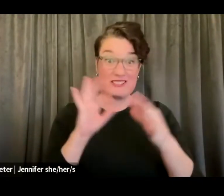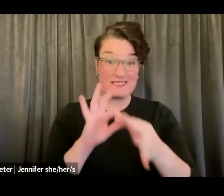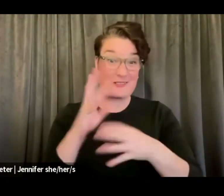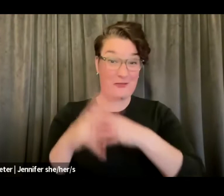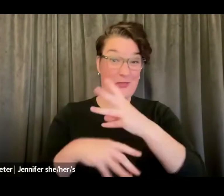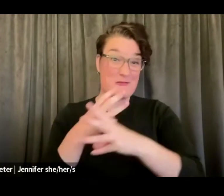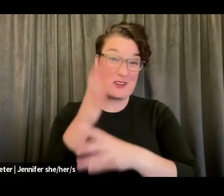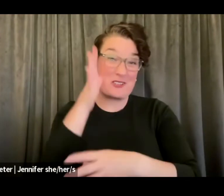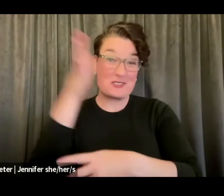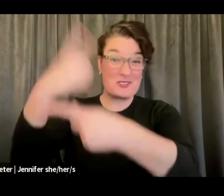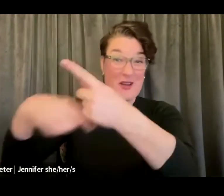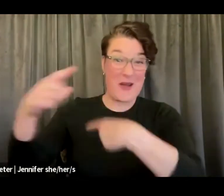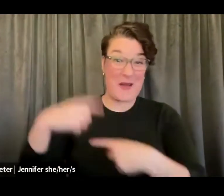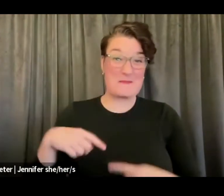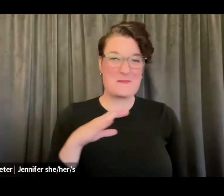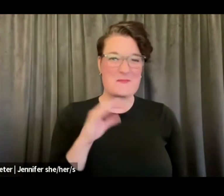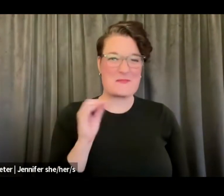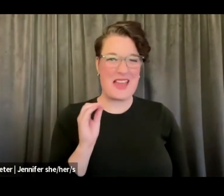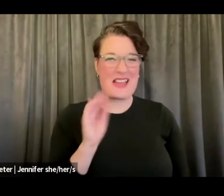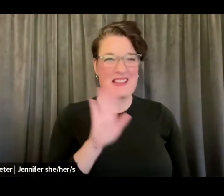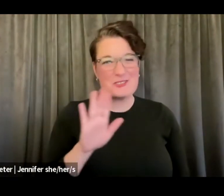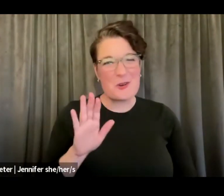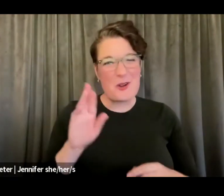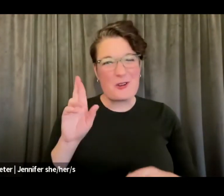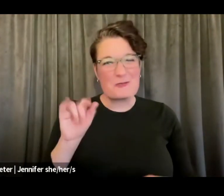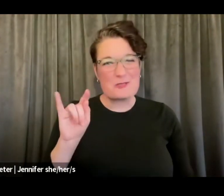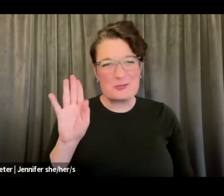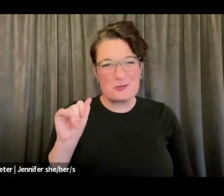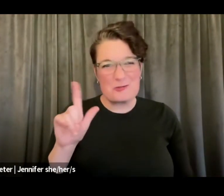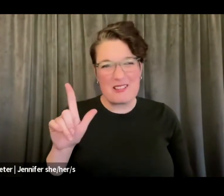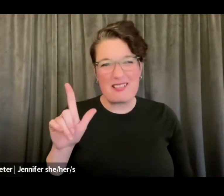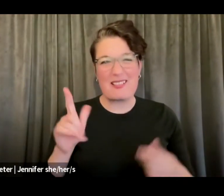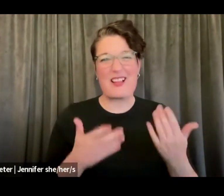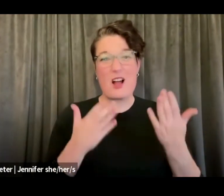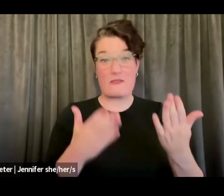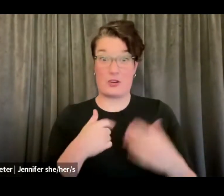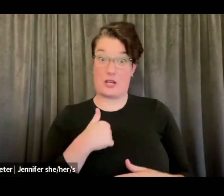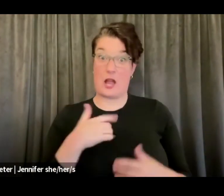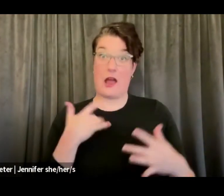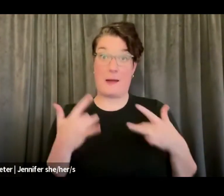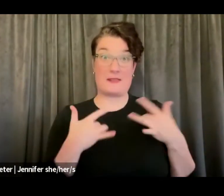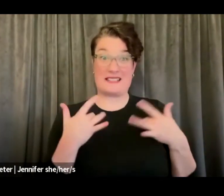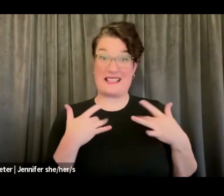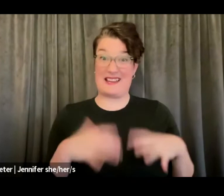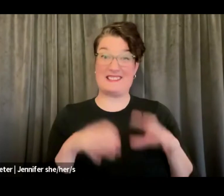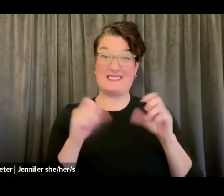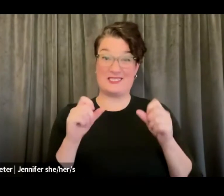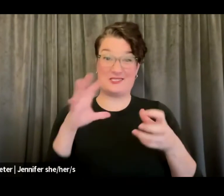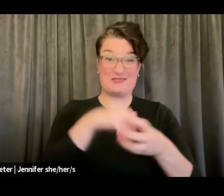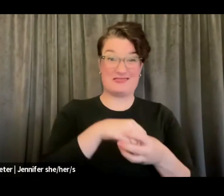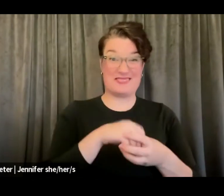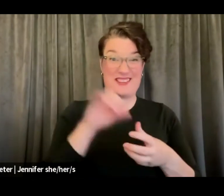world to come and your ritual offering. I'm excited to do this ritual